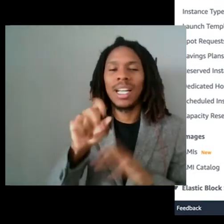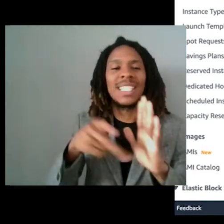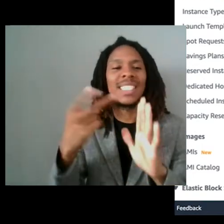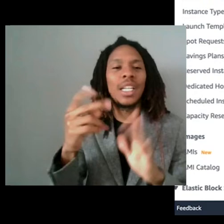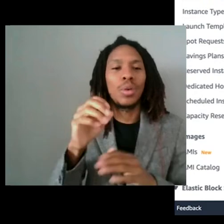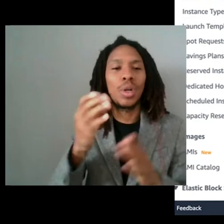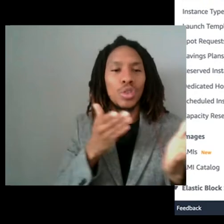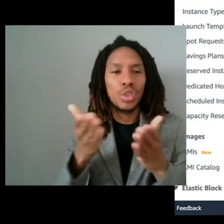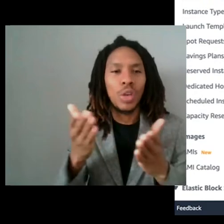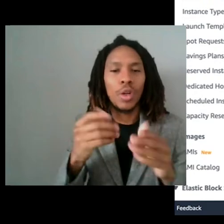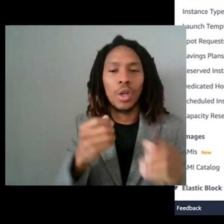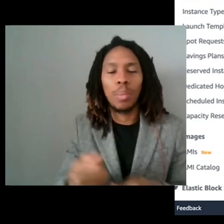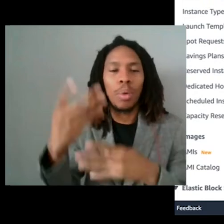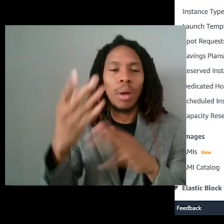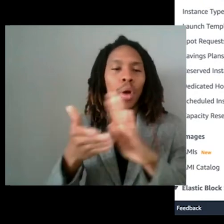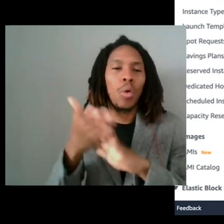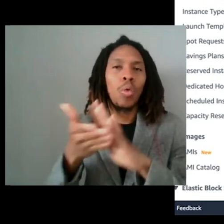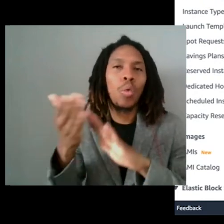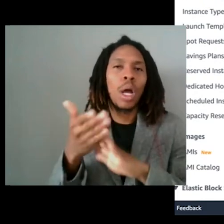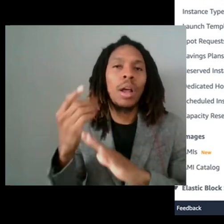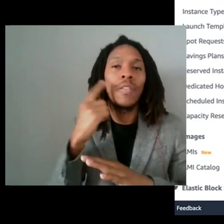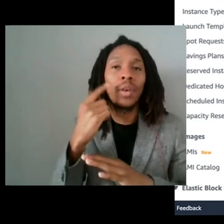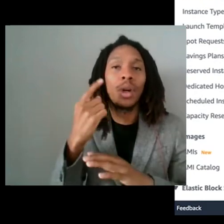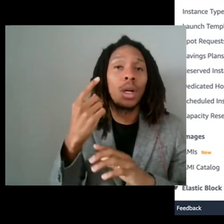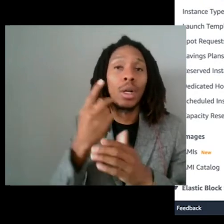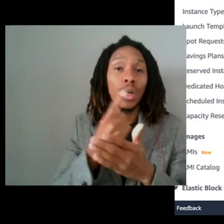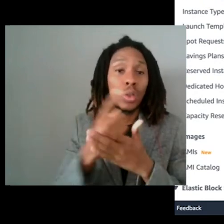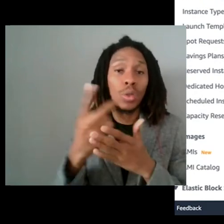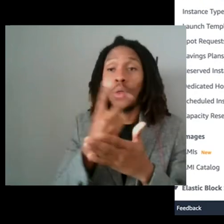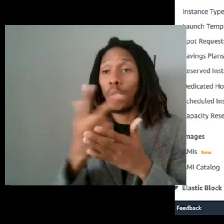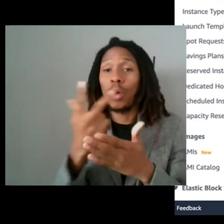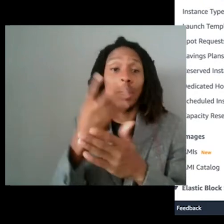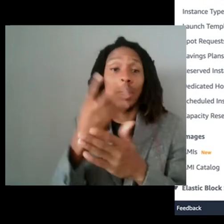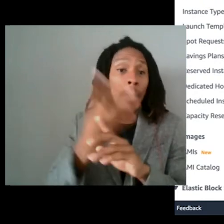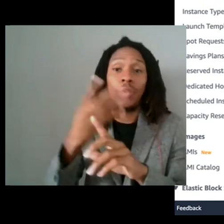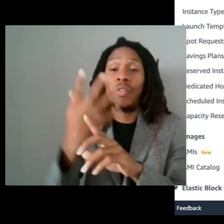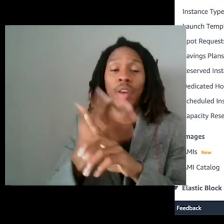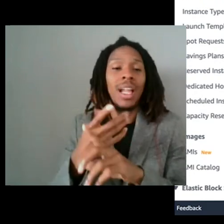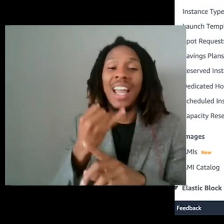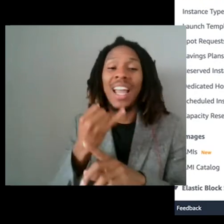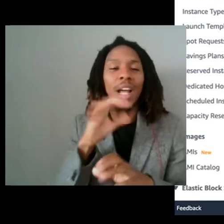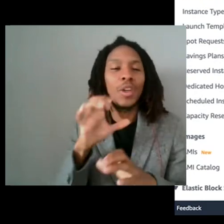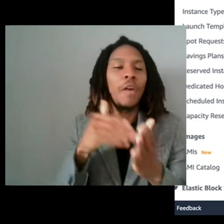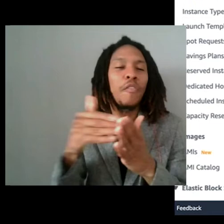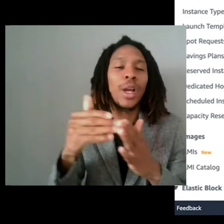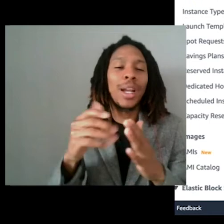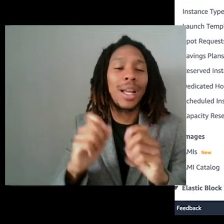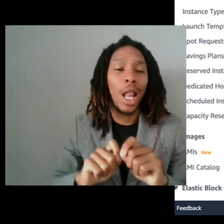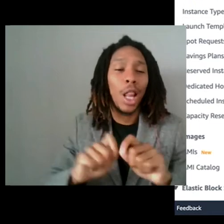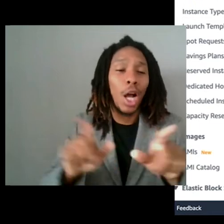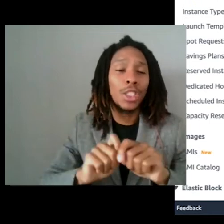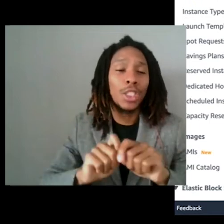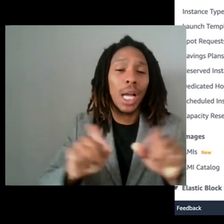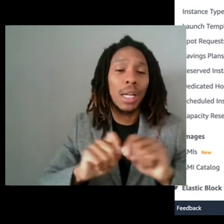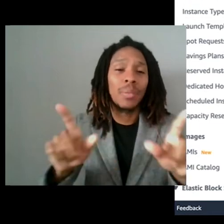for sometimes weeks, months at a time. And if you're just not doing frequent launches it's really not that big a deal.